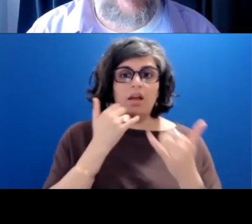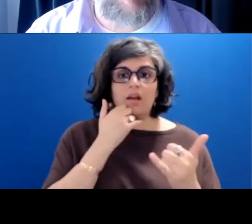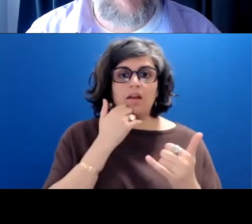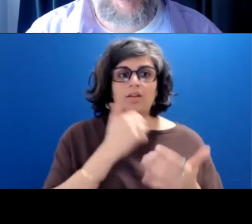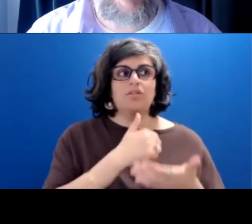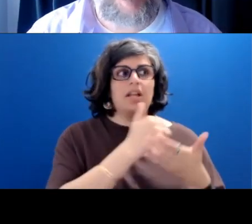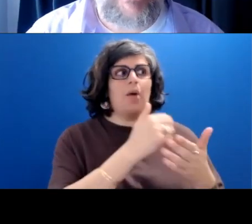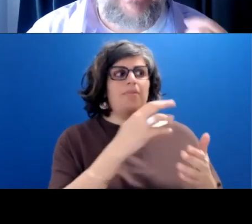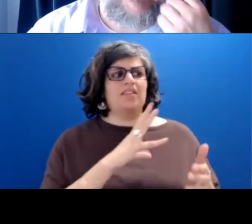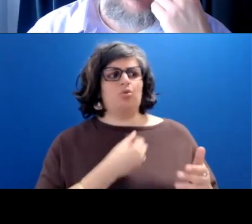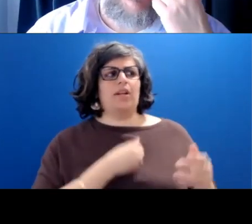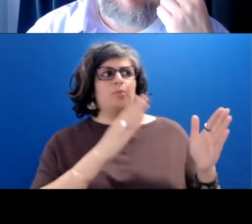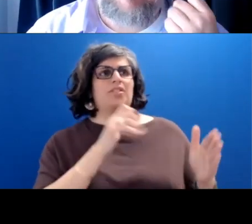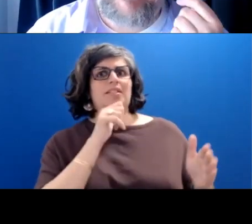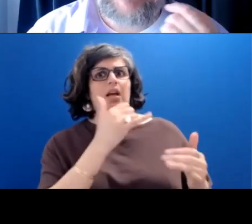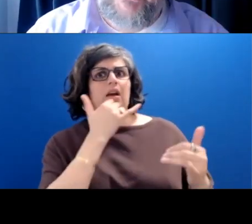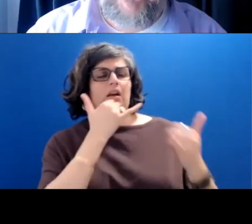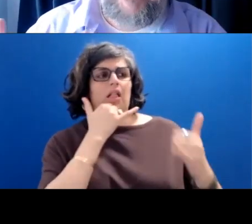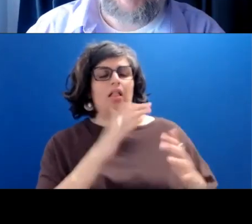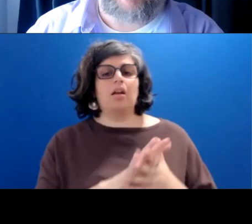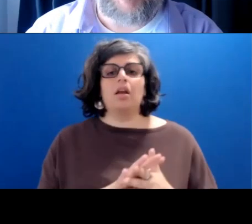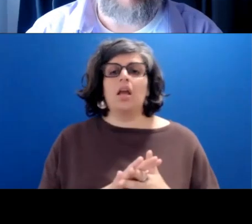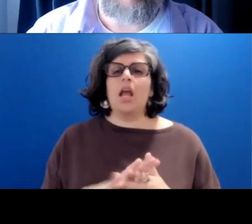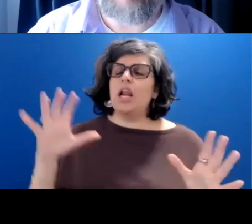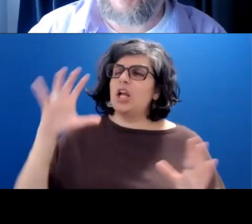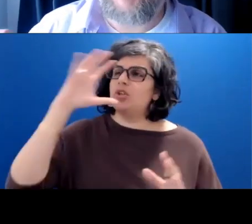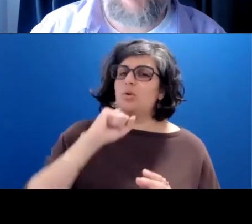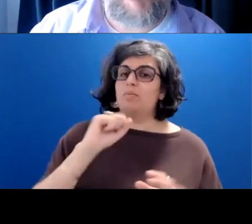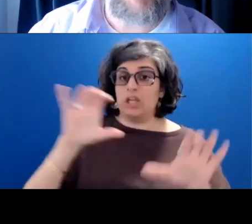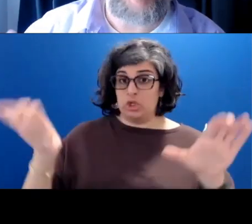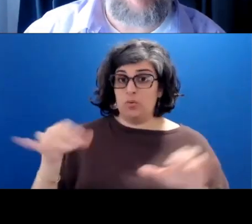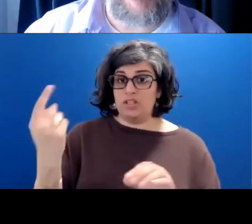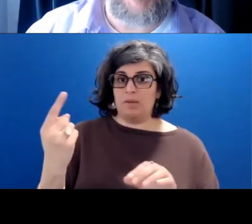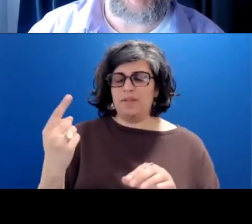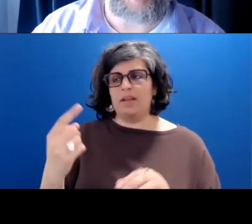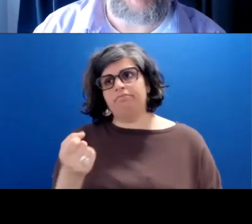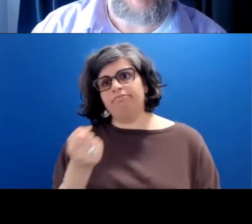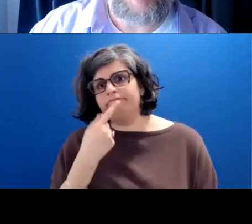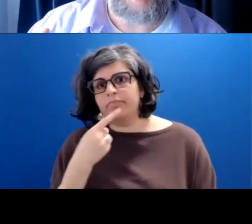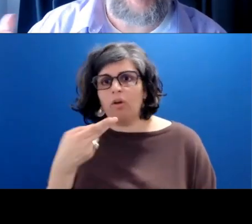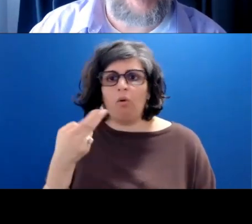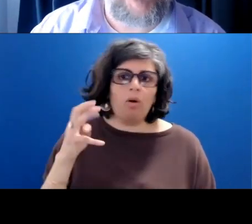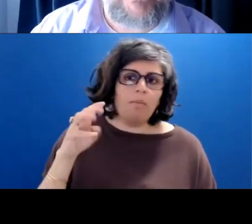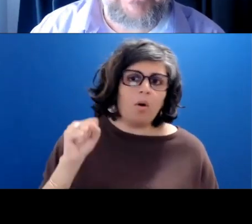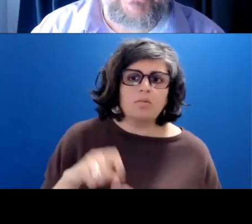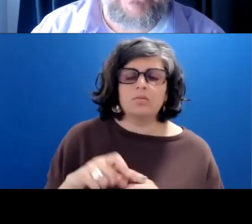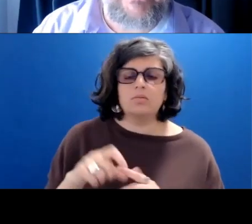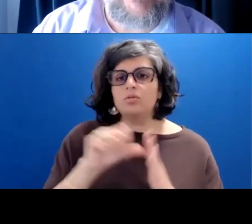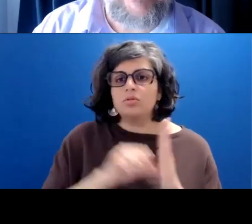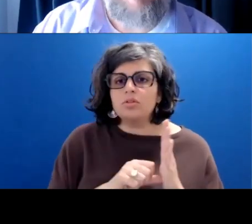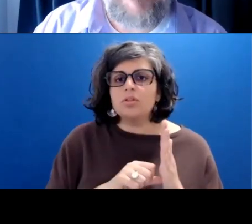And it presumed that, that doing something, taking hormones, having surgery, transitioning socially,